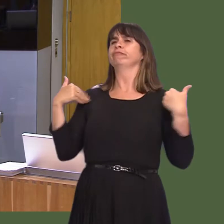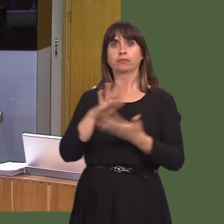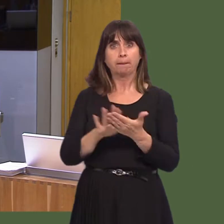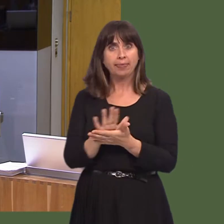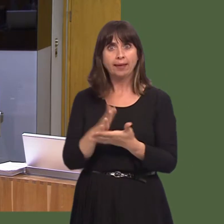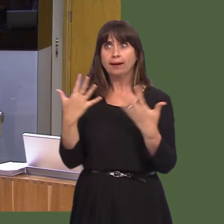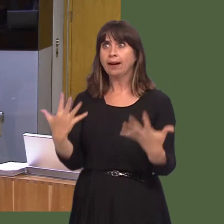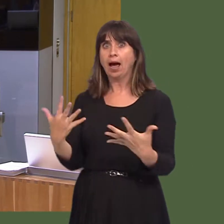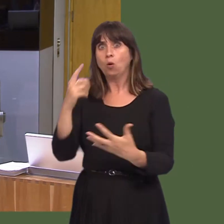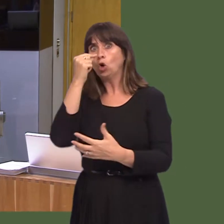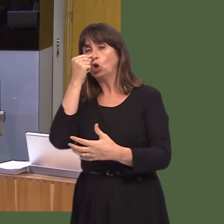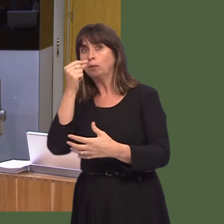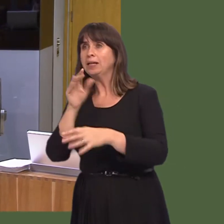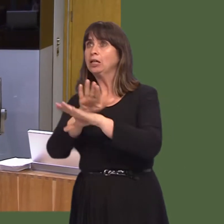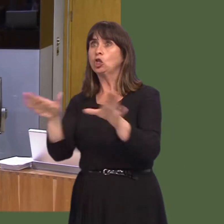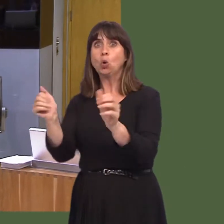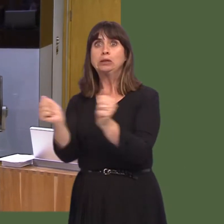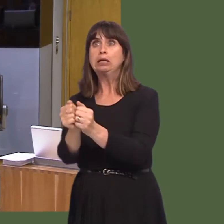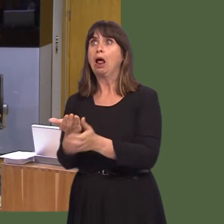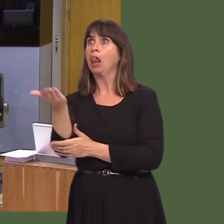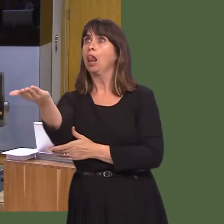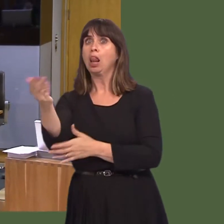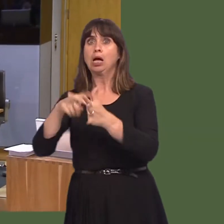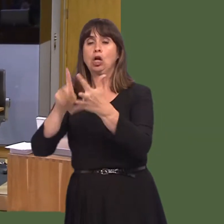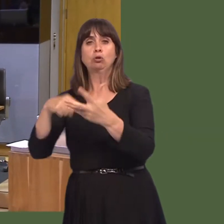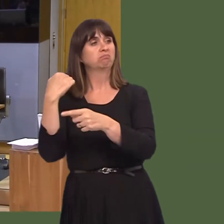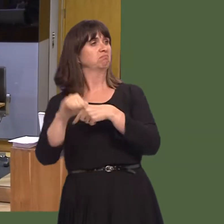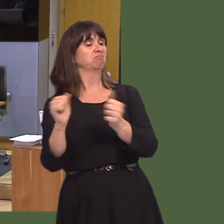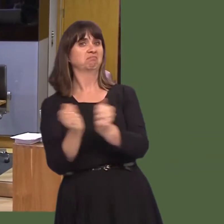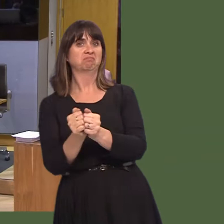now support the UK Government in accelerating preparations for such an outcome?